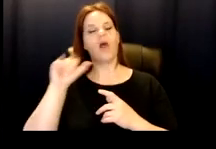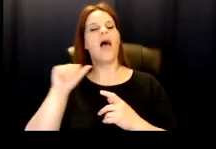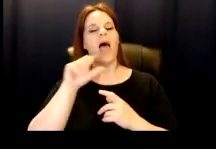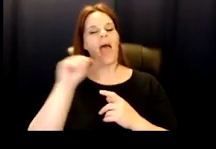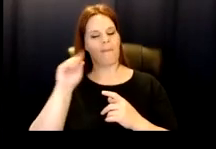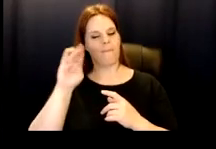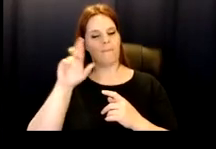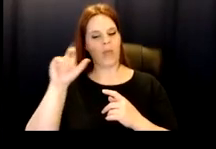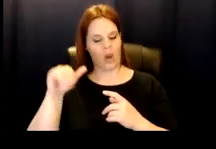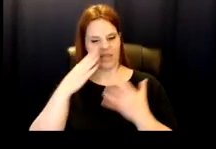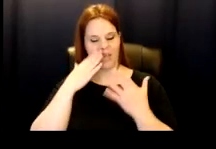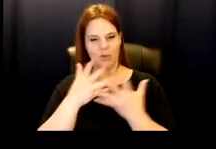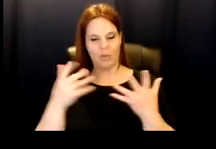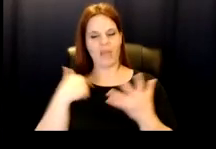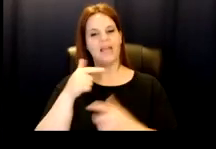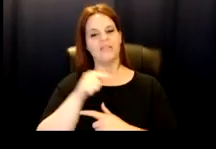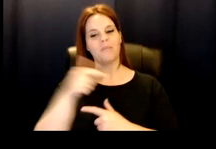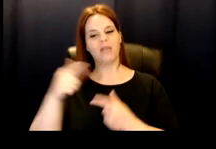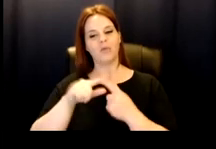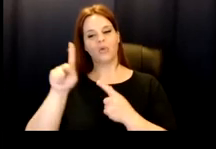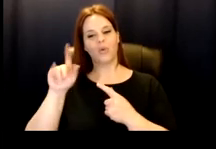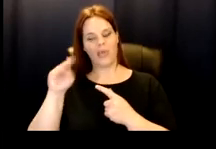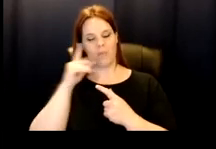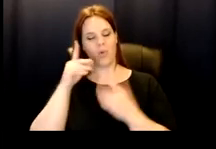pass it to Kim who will facilitate our question and answer.